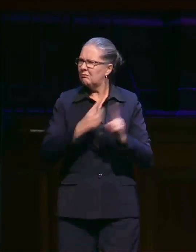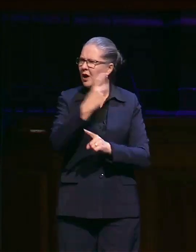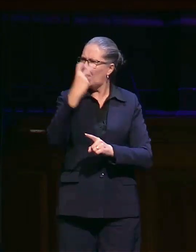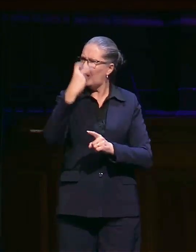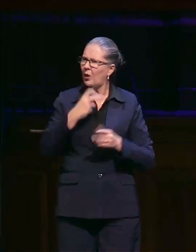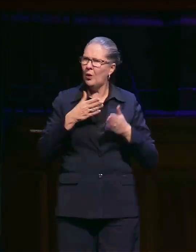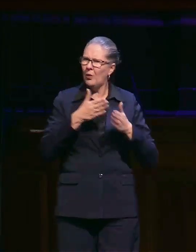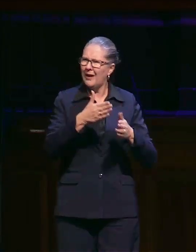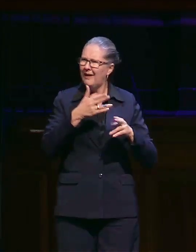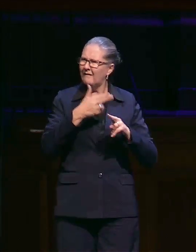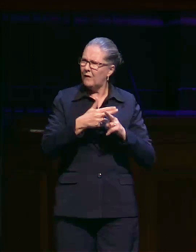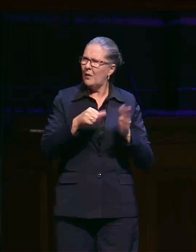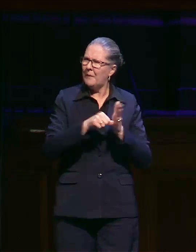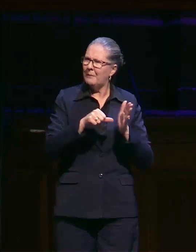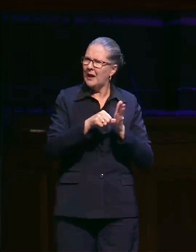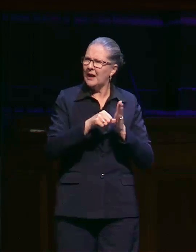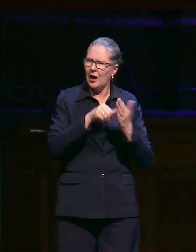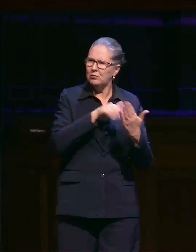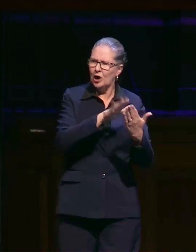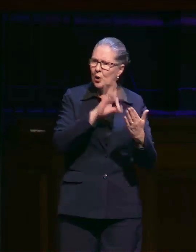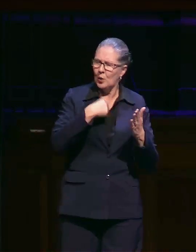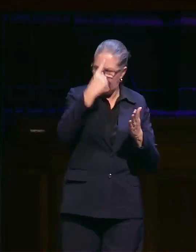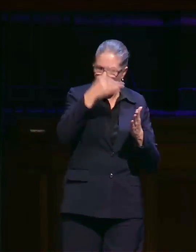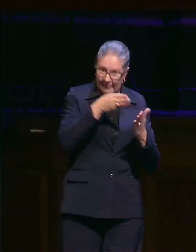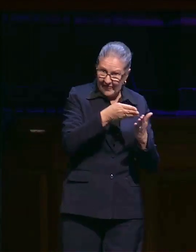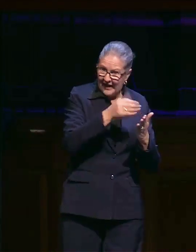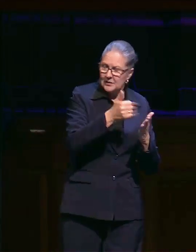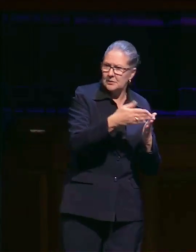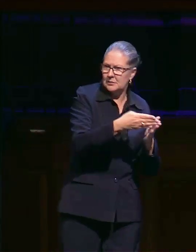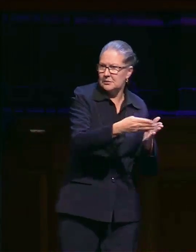finance we widened it we said not only what will be the most conducive to